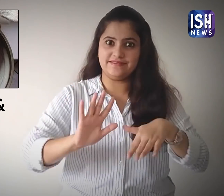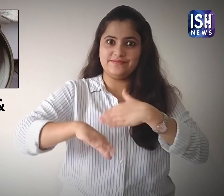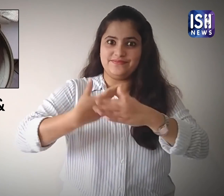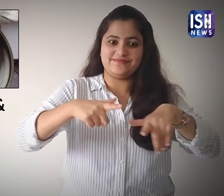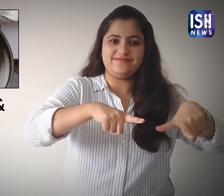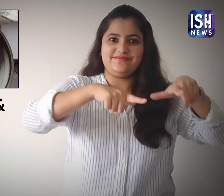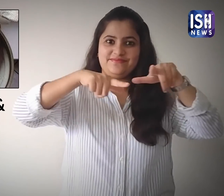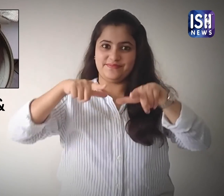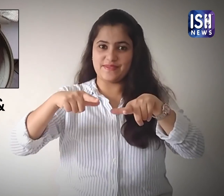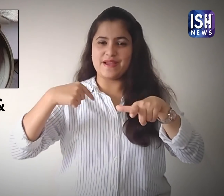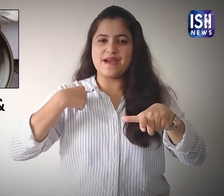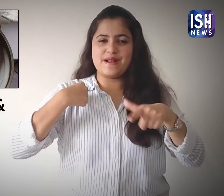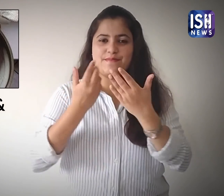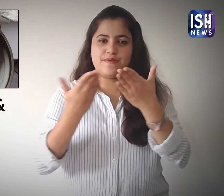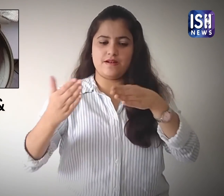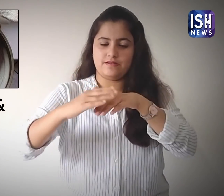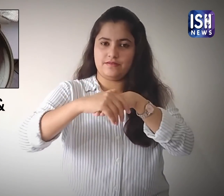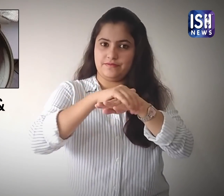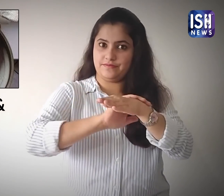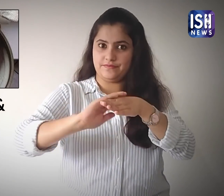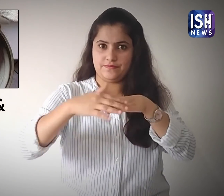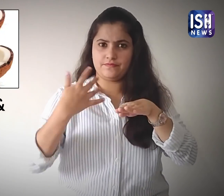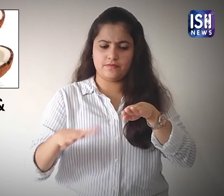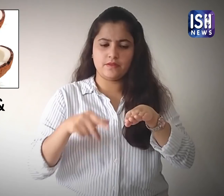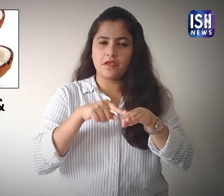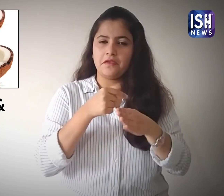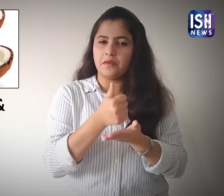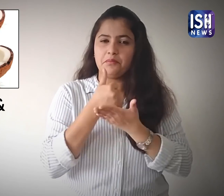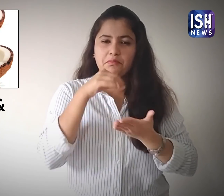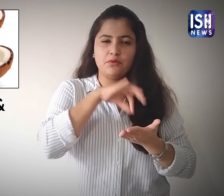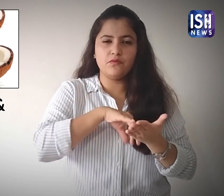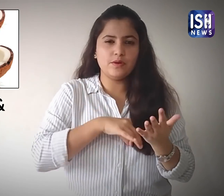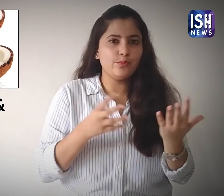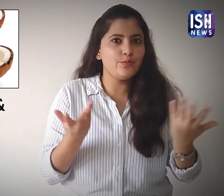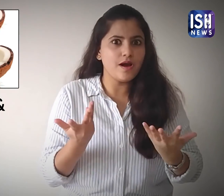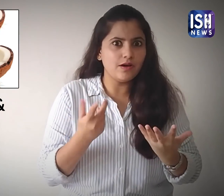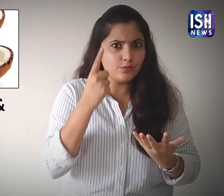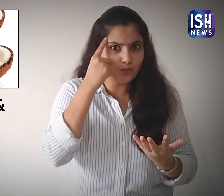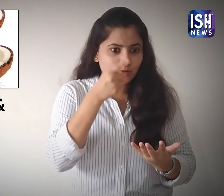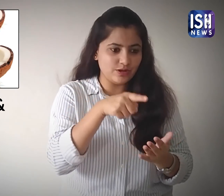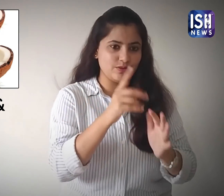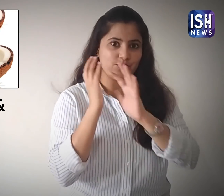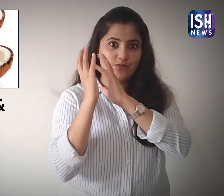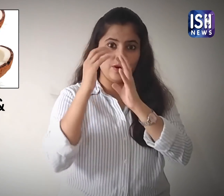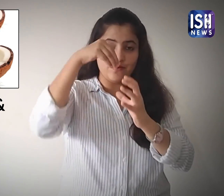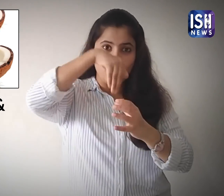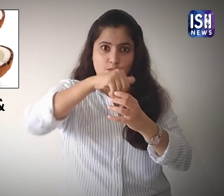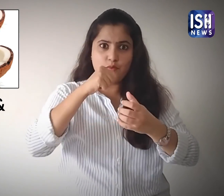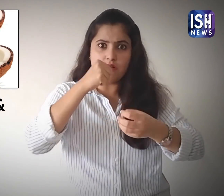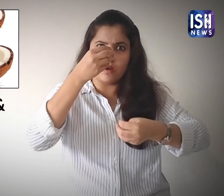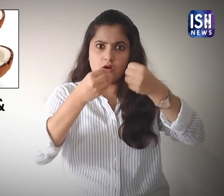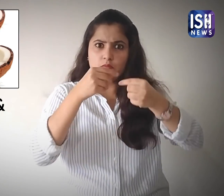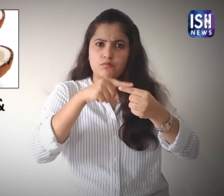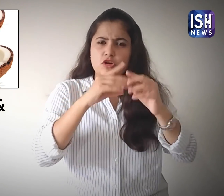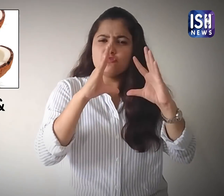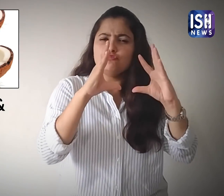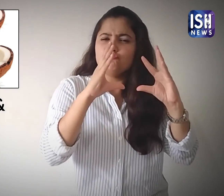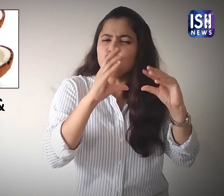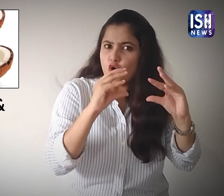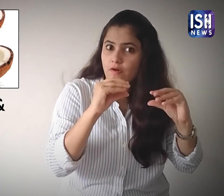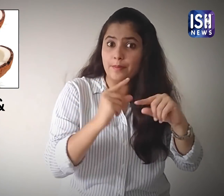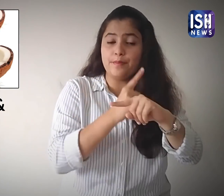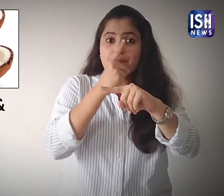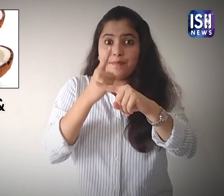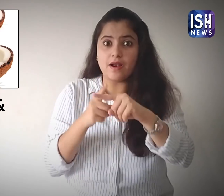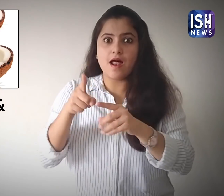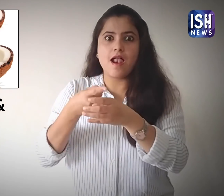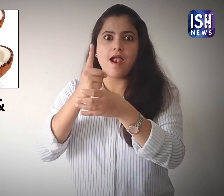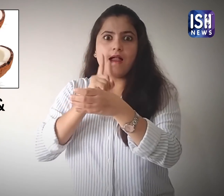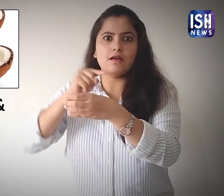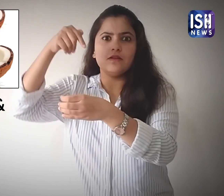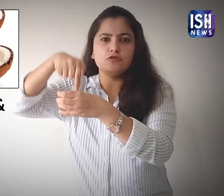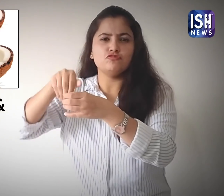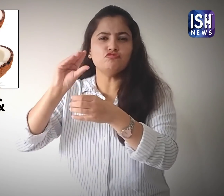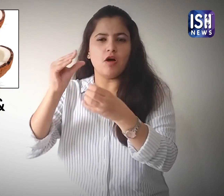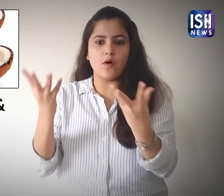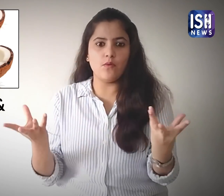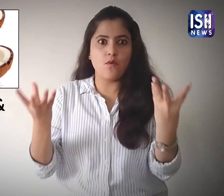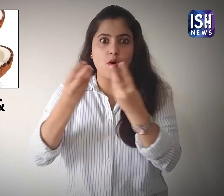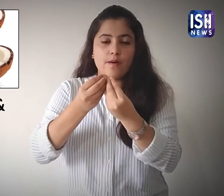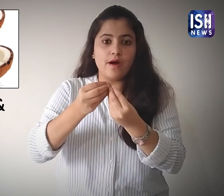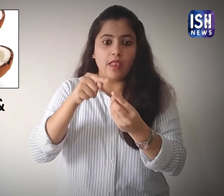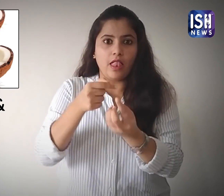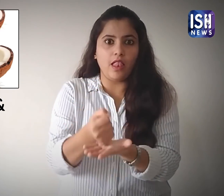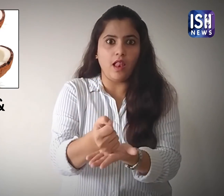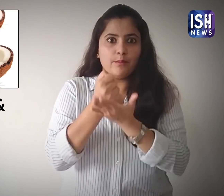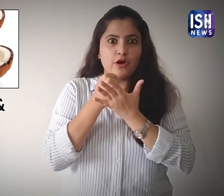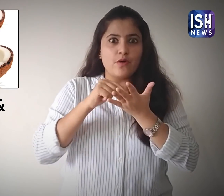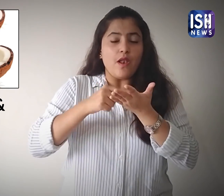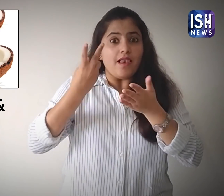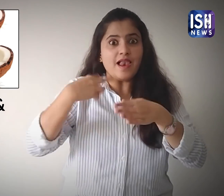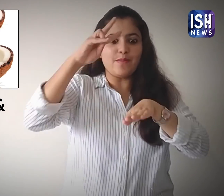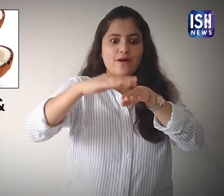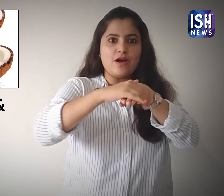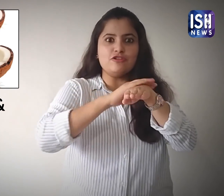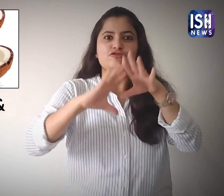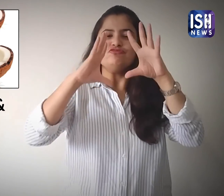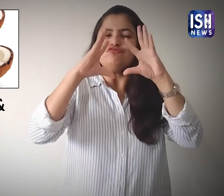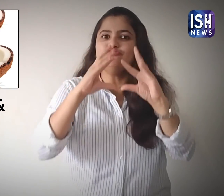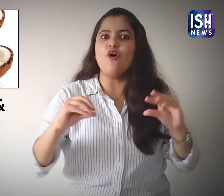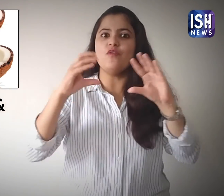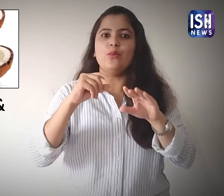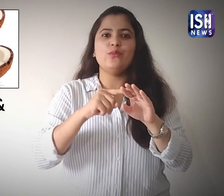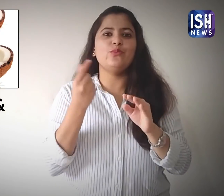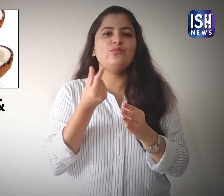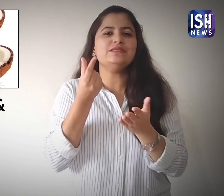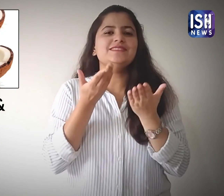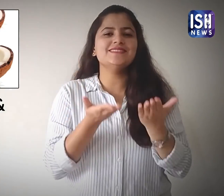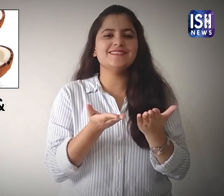Pat the feet dry. Honey and coconut milk will make your feet soft and smooth.